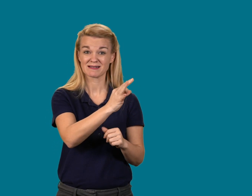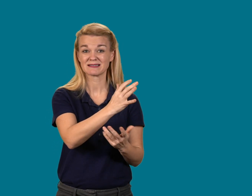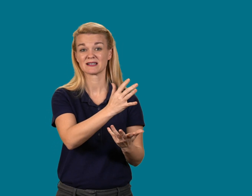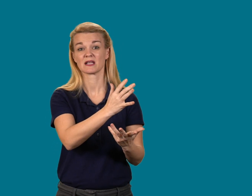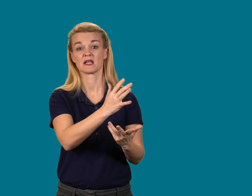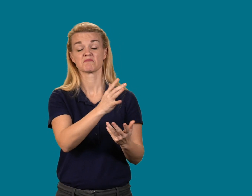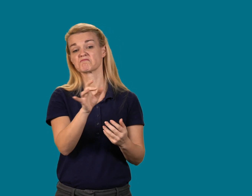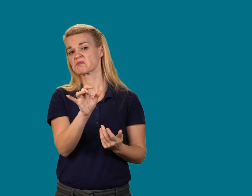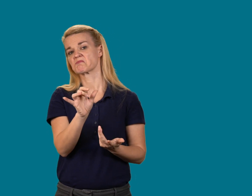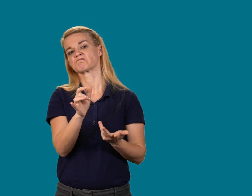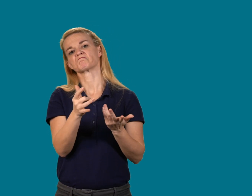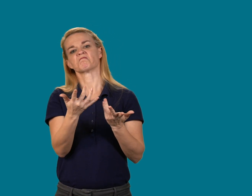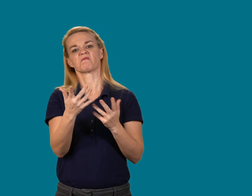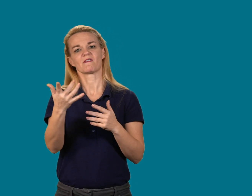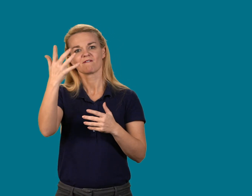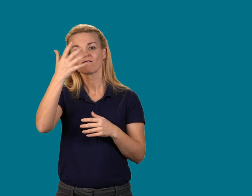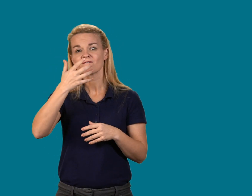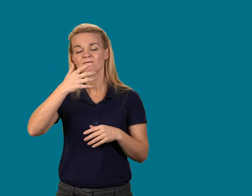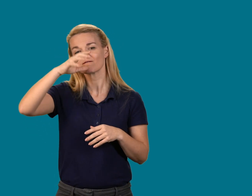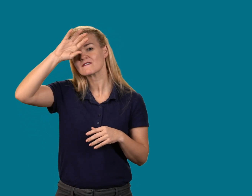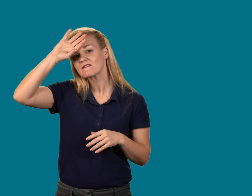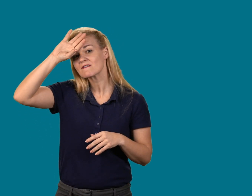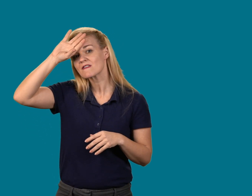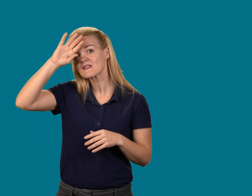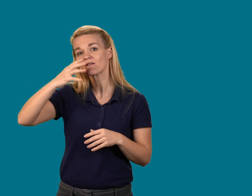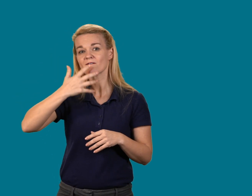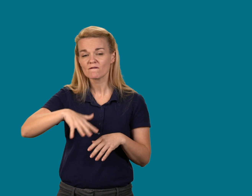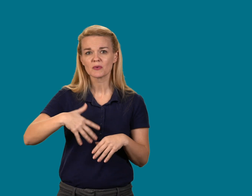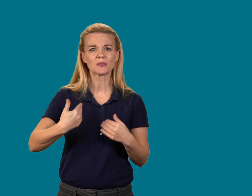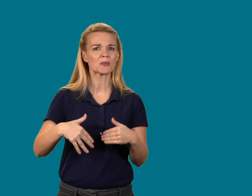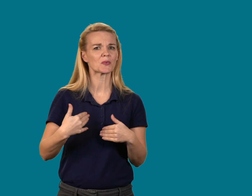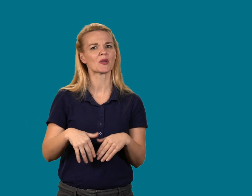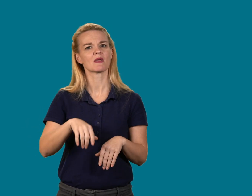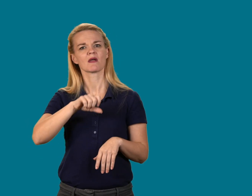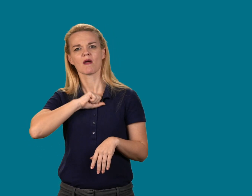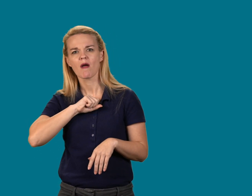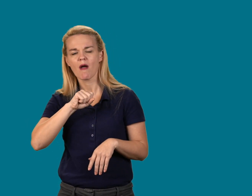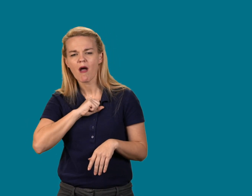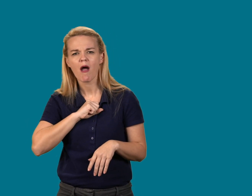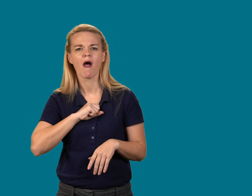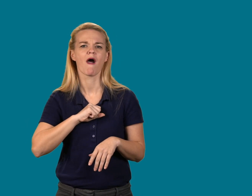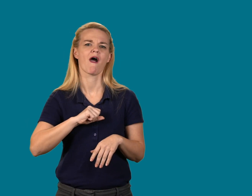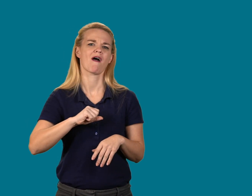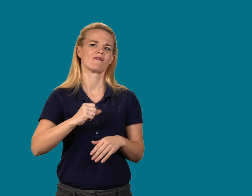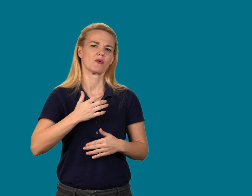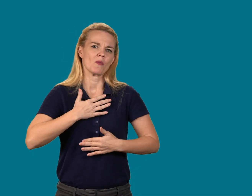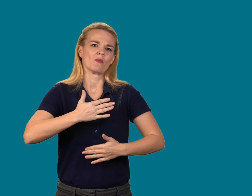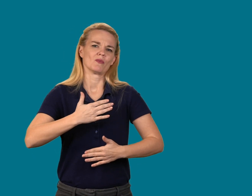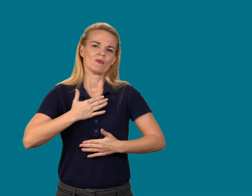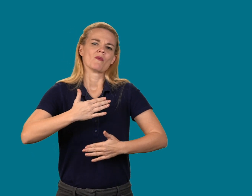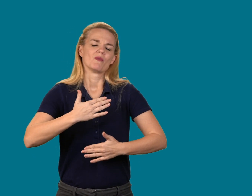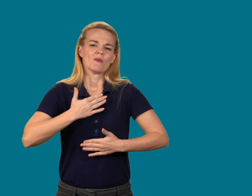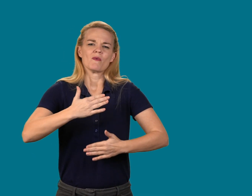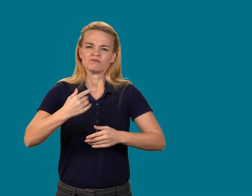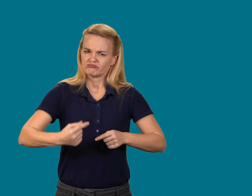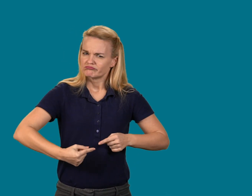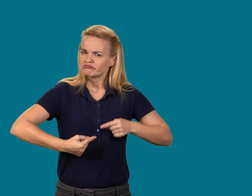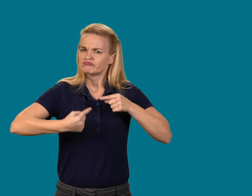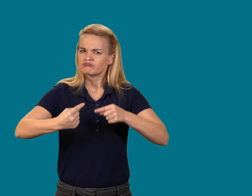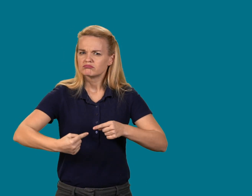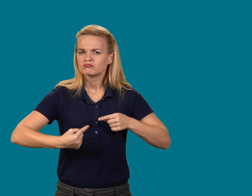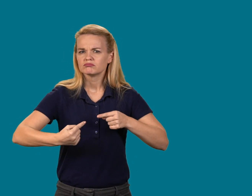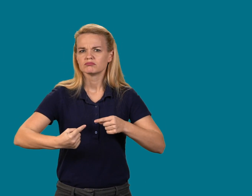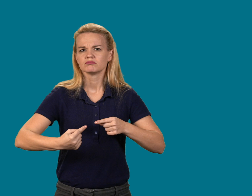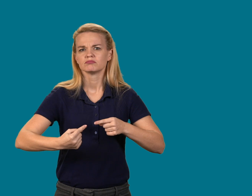like fever, cough or shortness of breath,